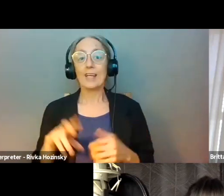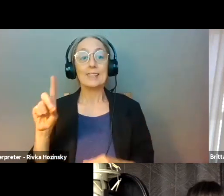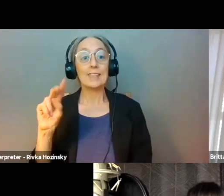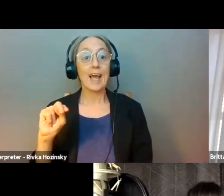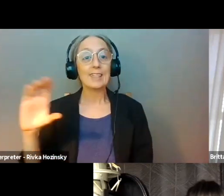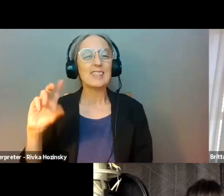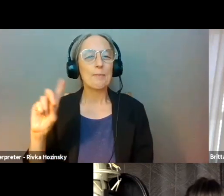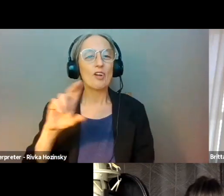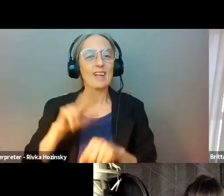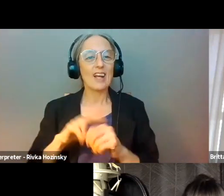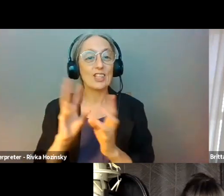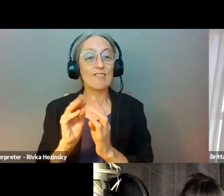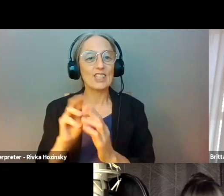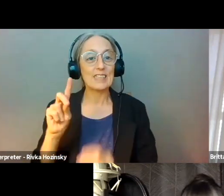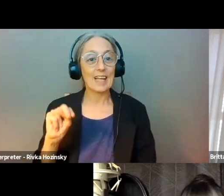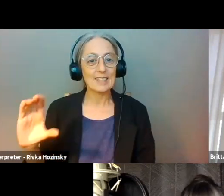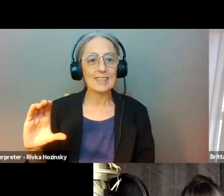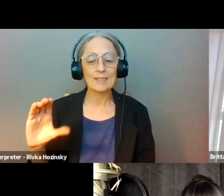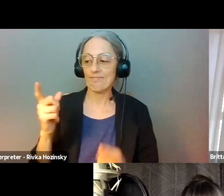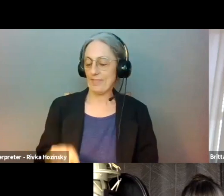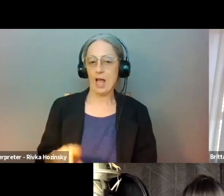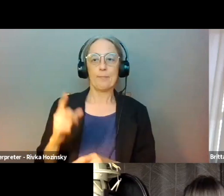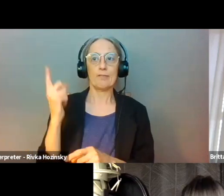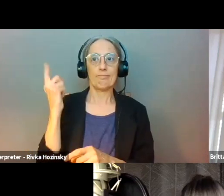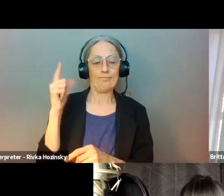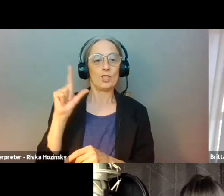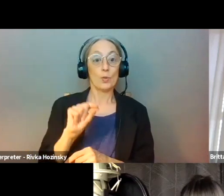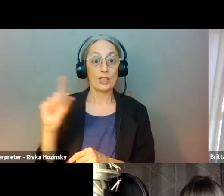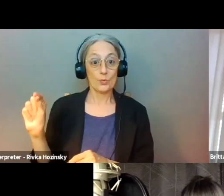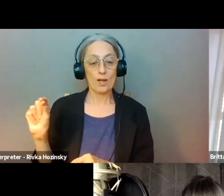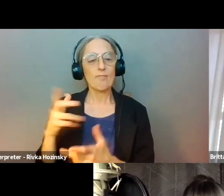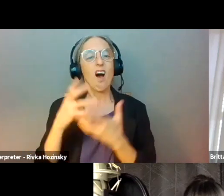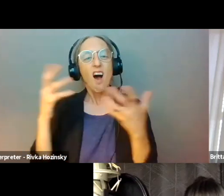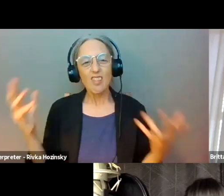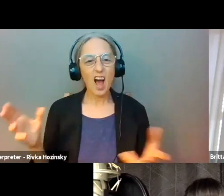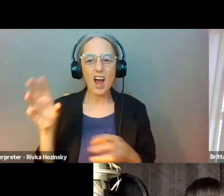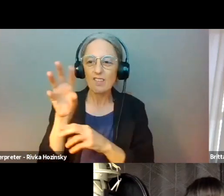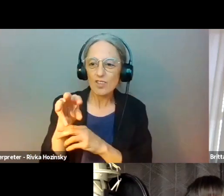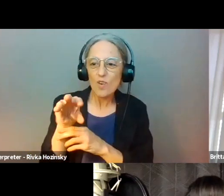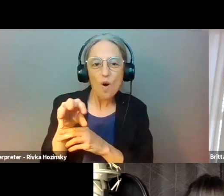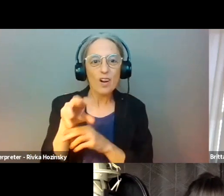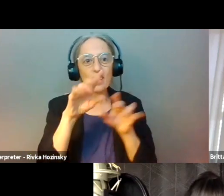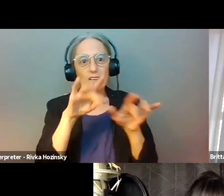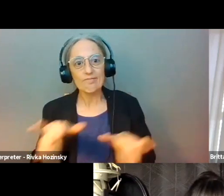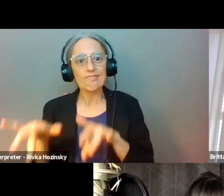That was one, in 2020, that there was a lot of prerecorded items, but we weren't given them in advance.